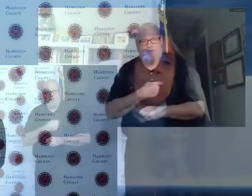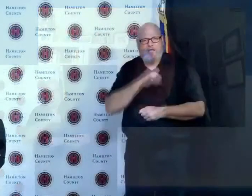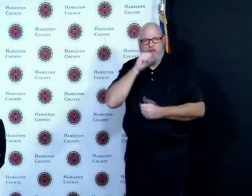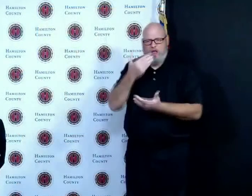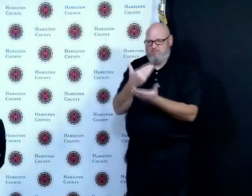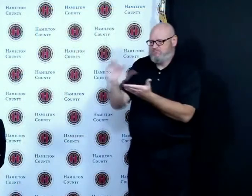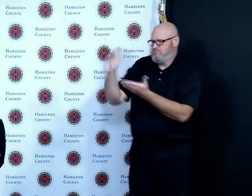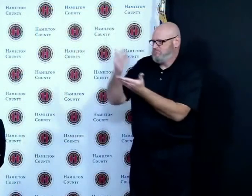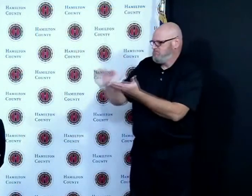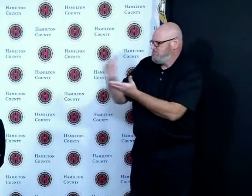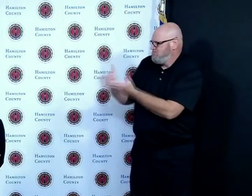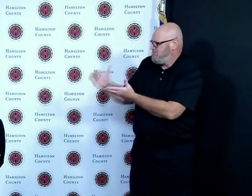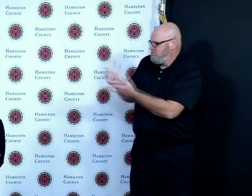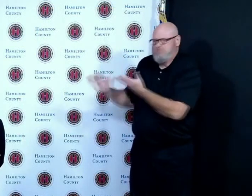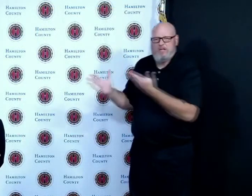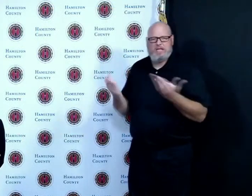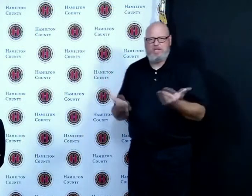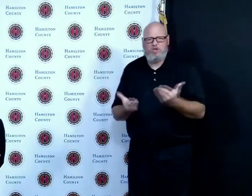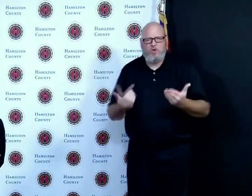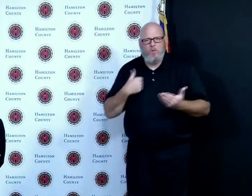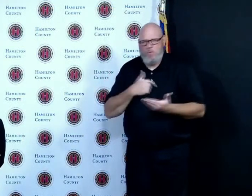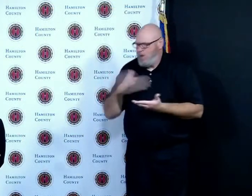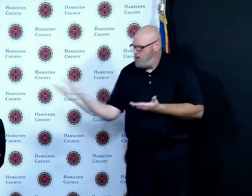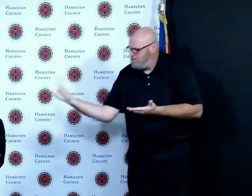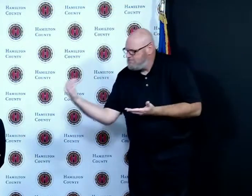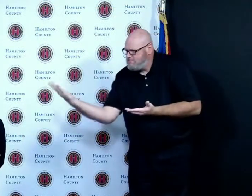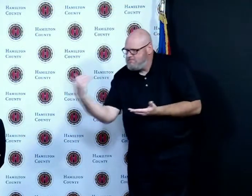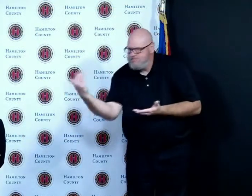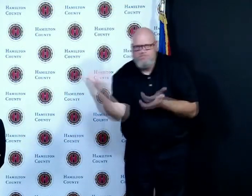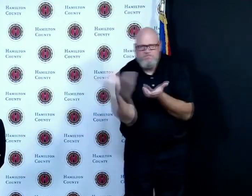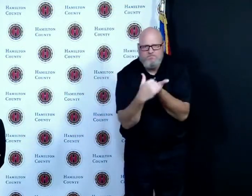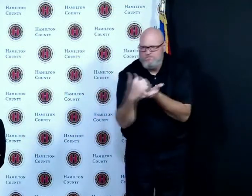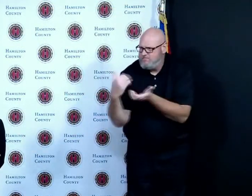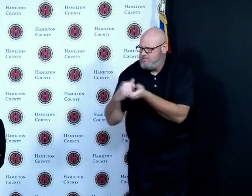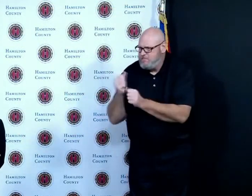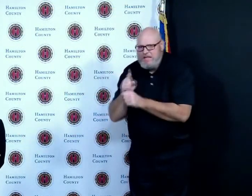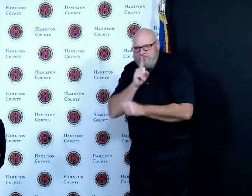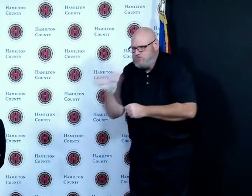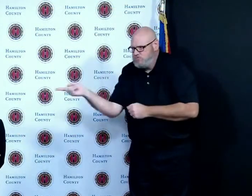we're looking at right now already uh putting together a team to have a new portal